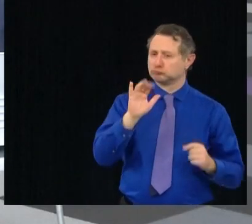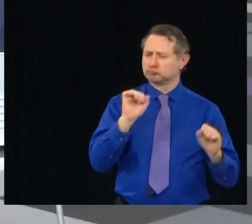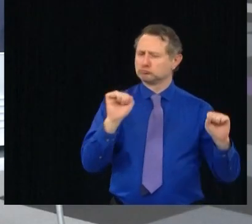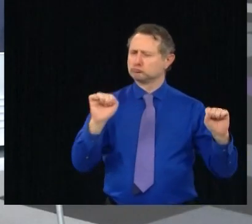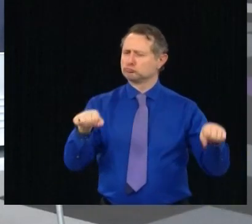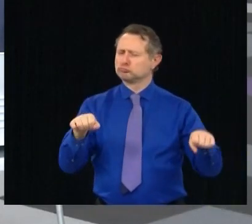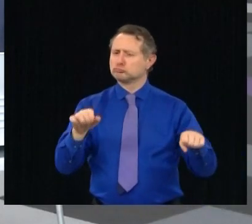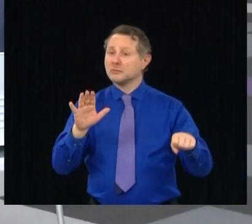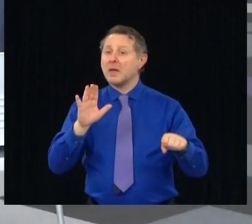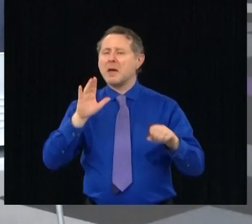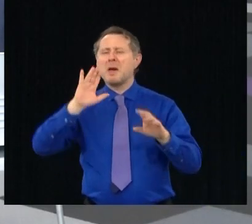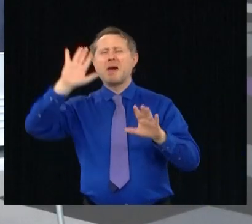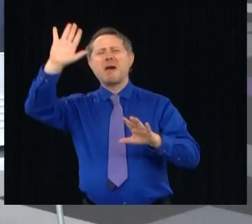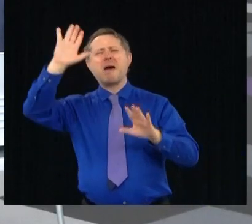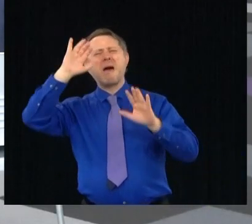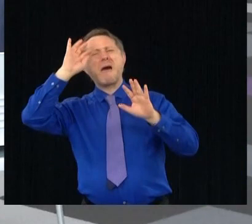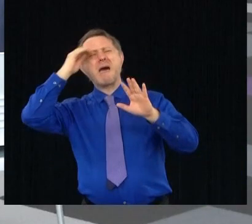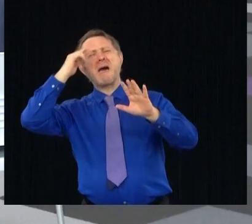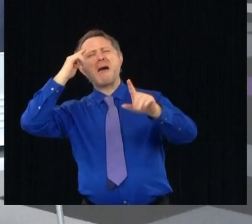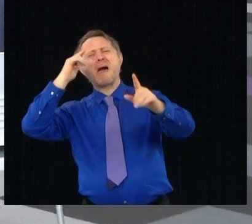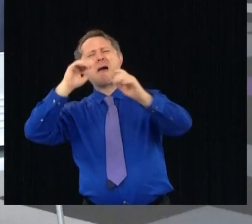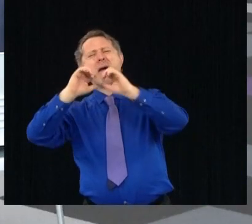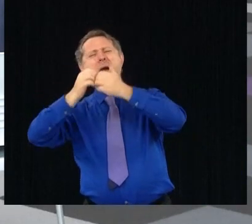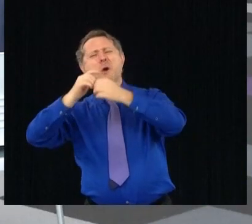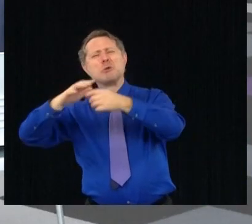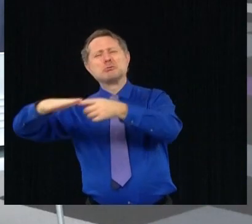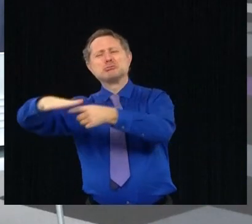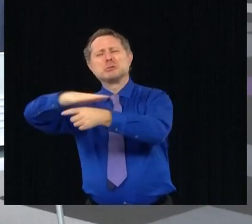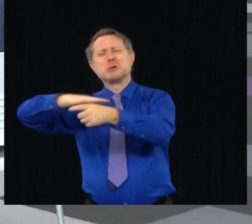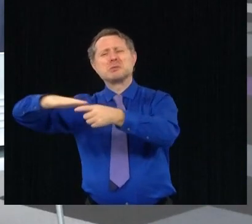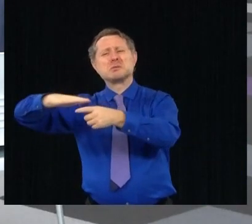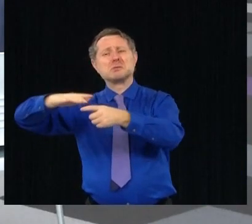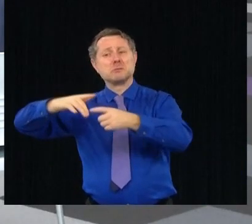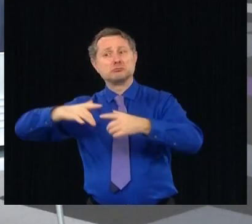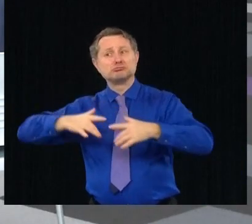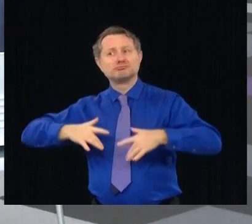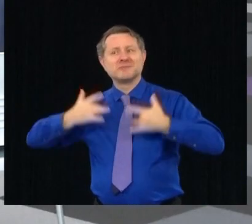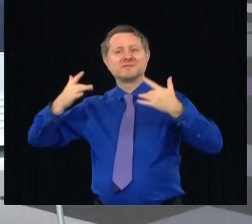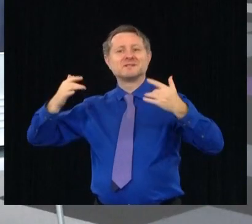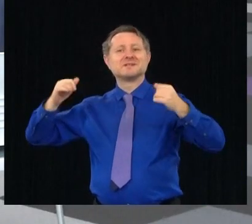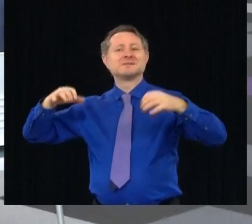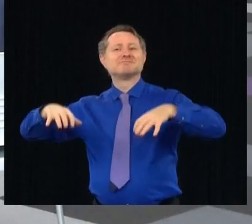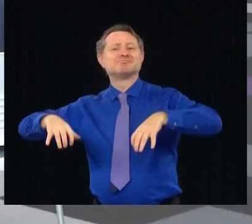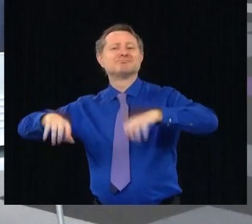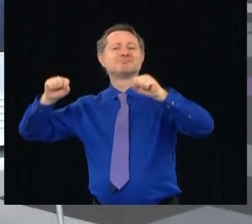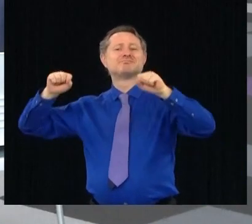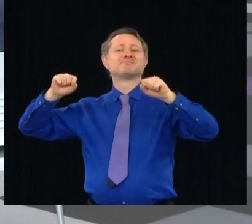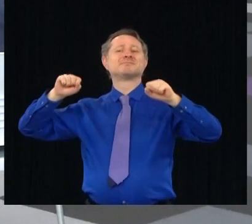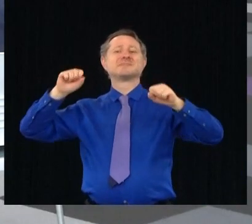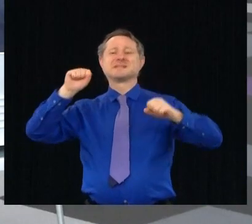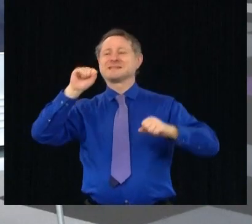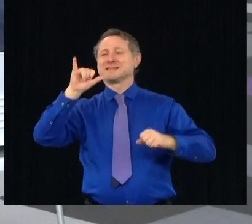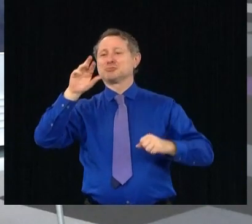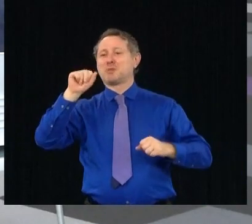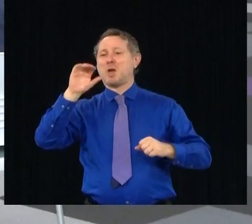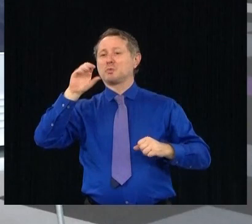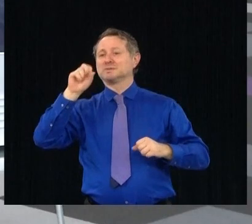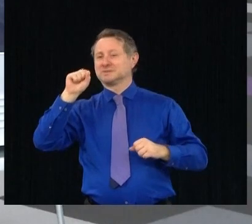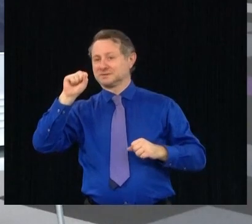GOVERNOR, ON THE STATE FAIR YOU'VE ALREADY SAID WHAT HAS TO HAPPEN REGIONALLY FOR THAT KIND